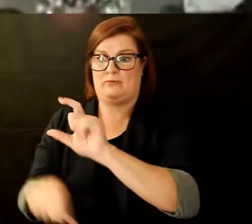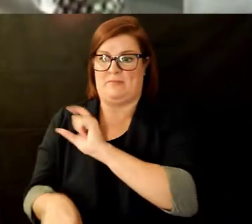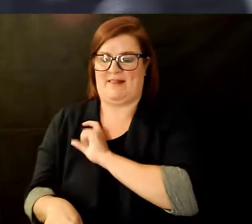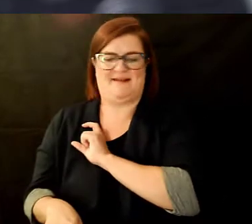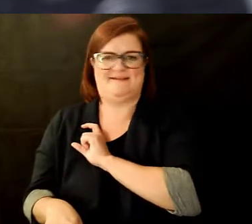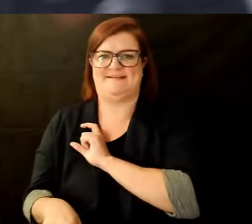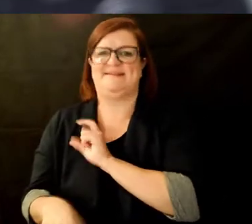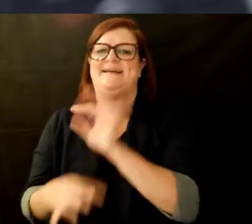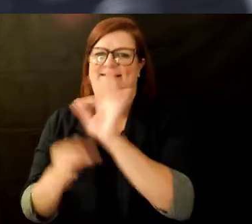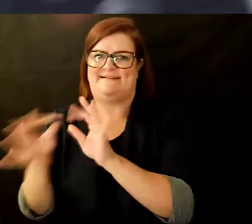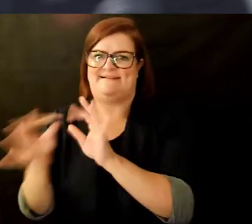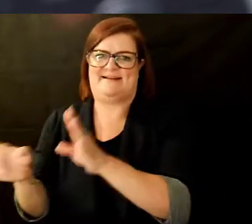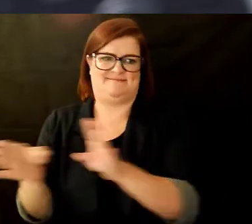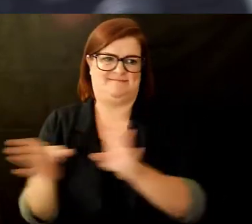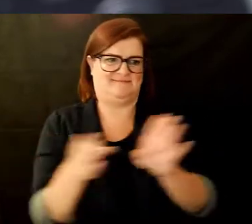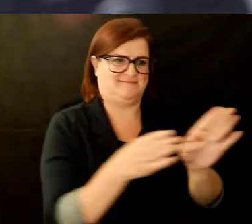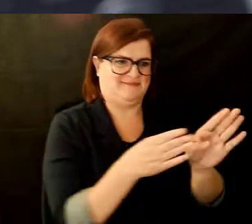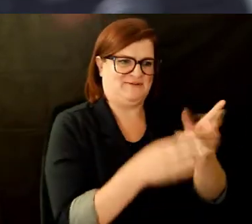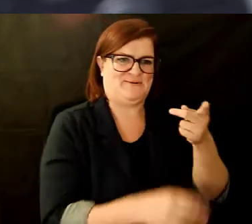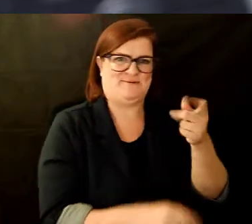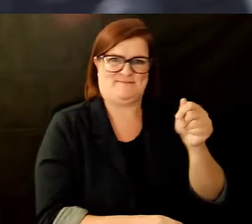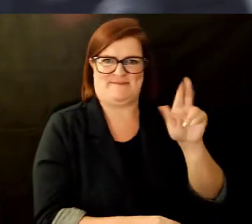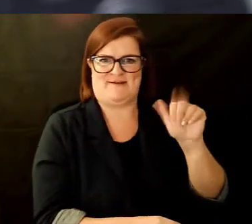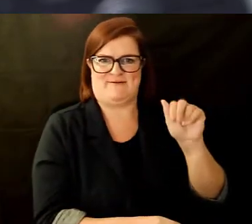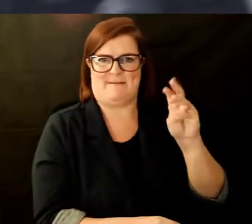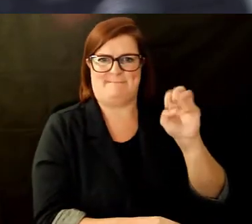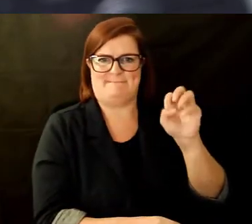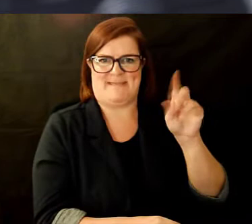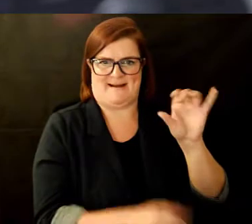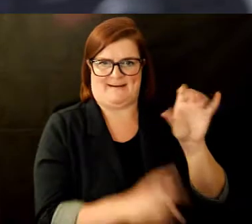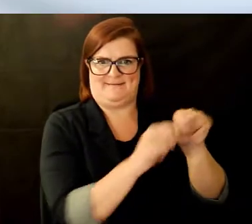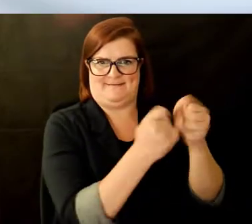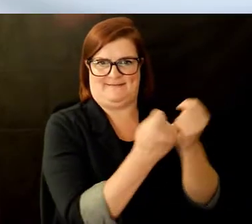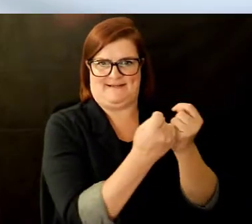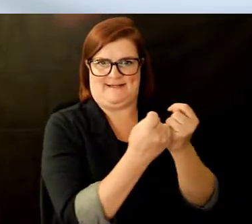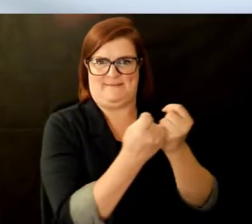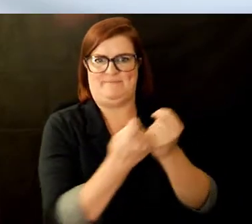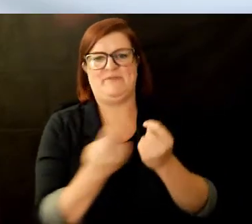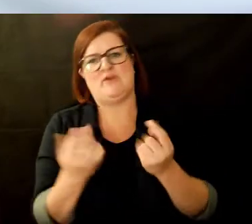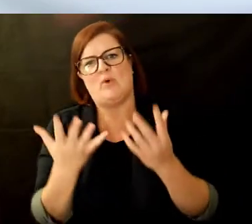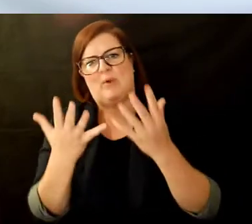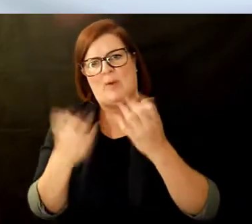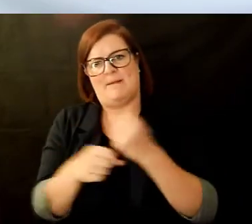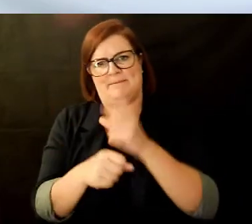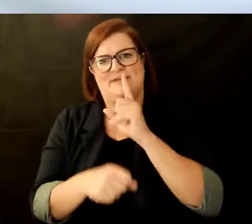So really looking at sending the right response in Denver when someone calls 911 versus a one-size-fits-all response.